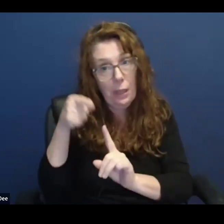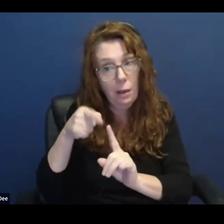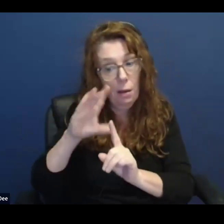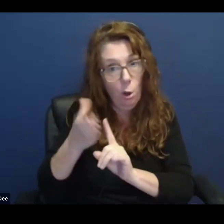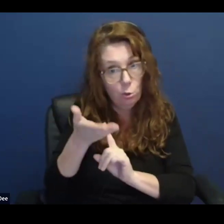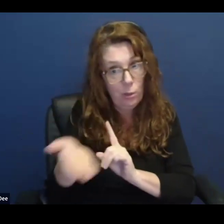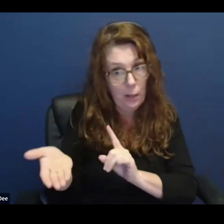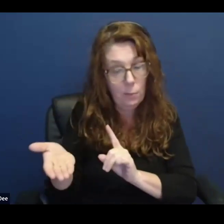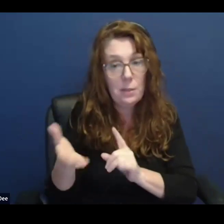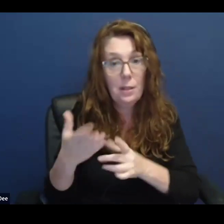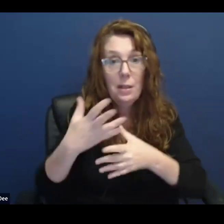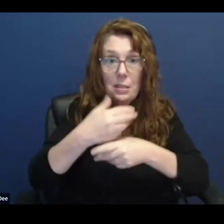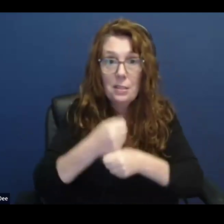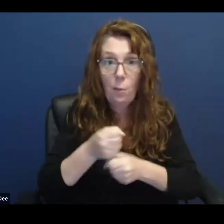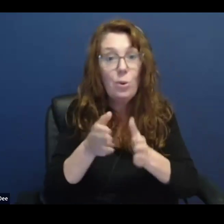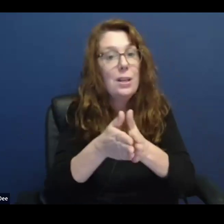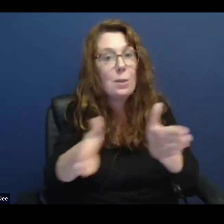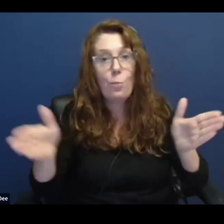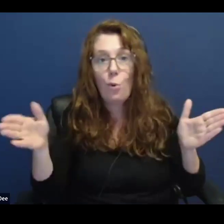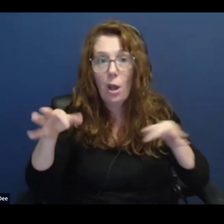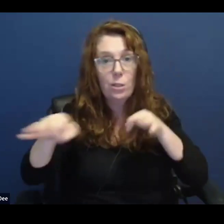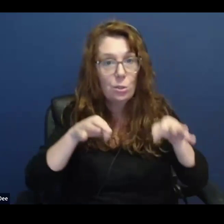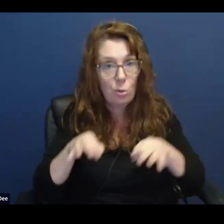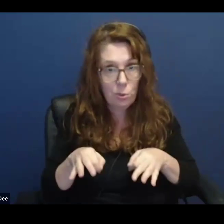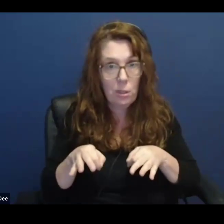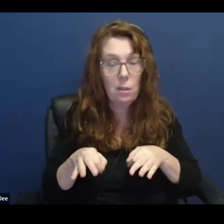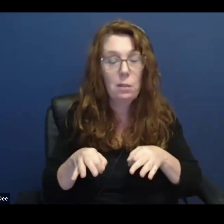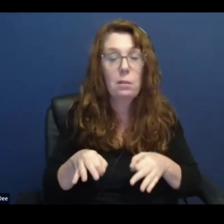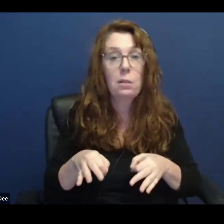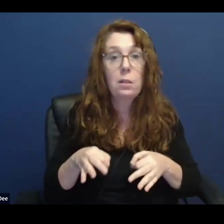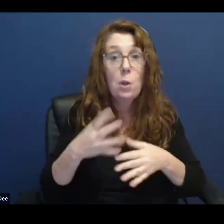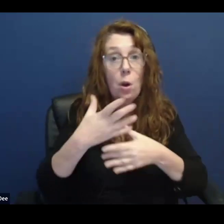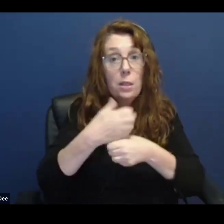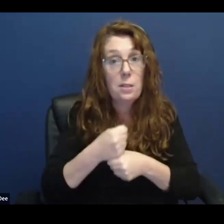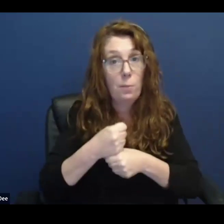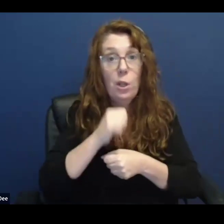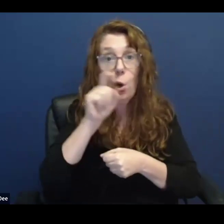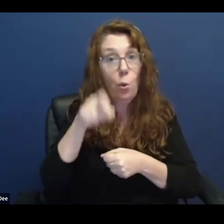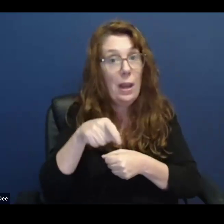summary is a broad description. So in the case of a summary, you don't have to identify whether